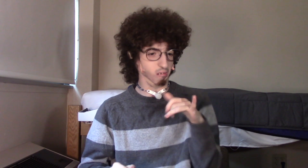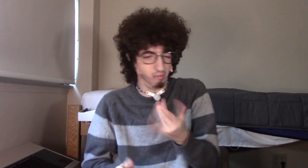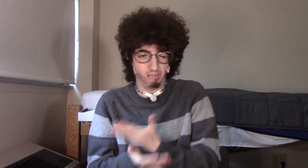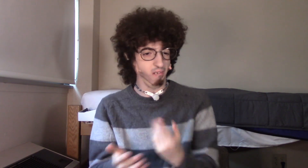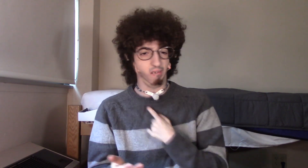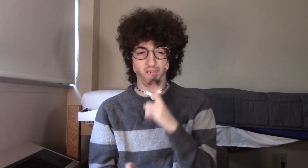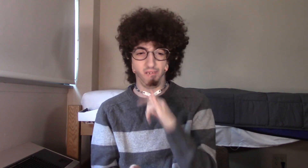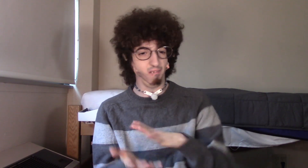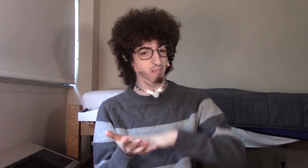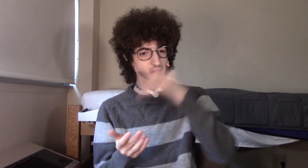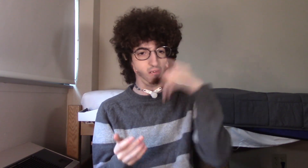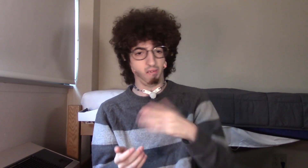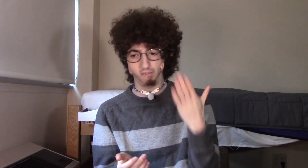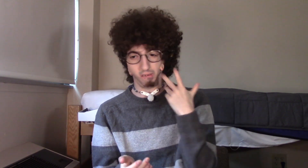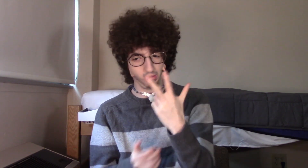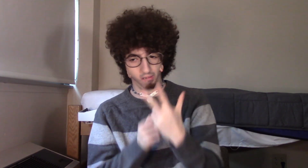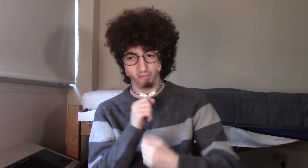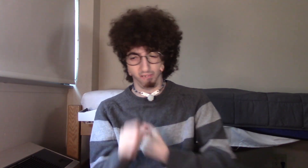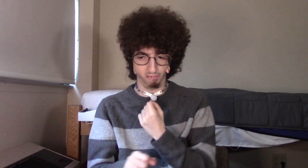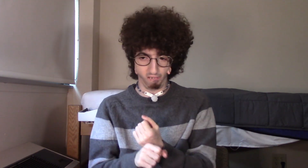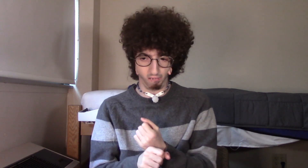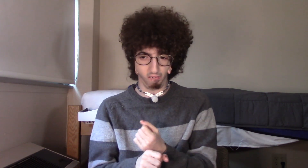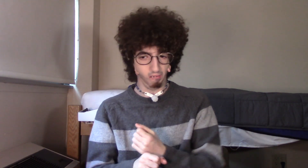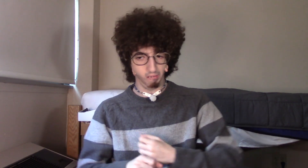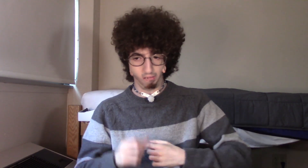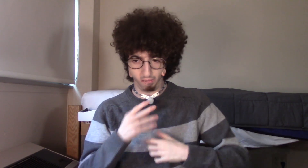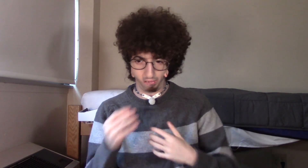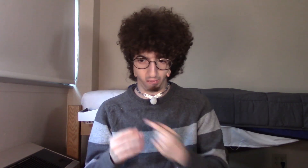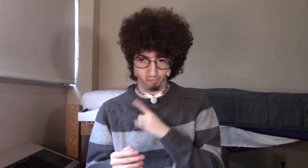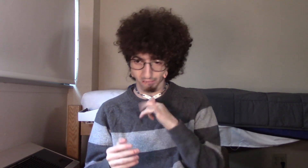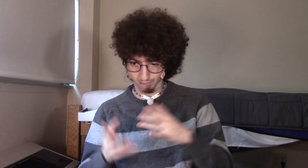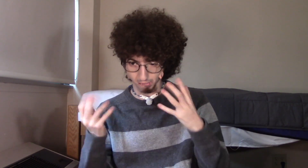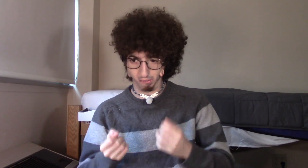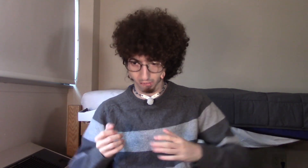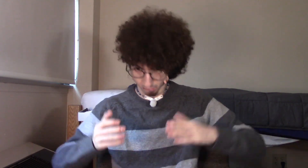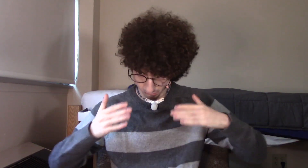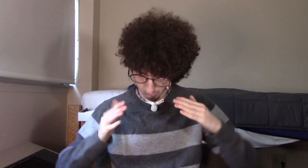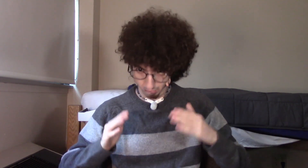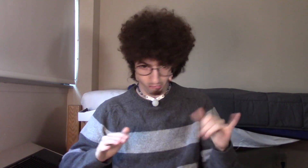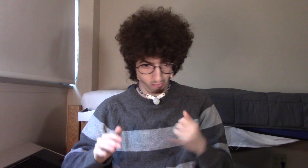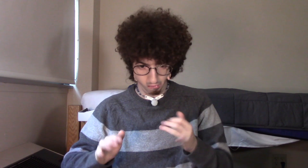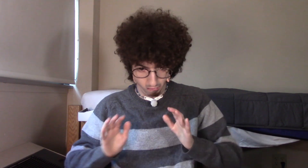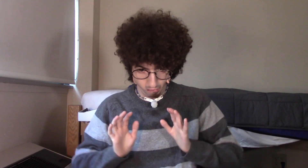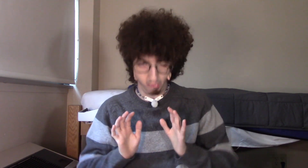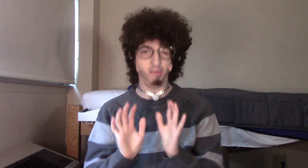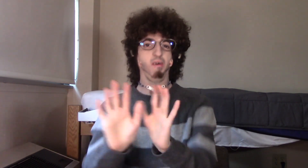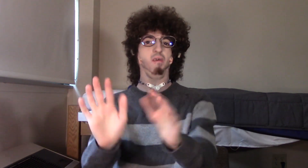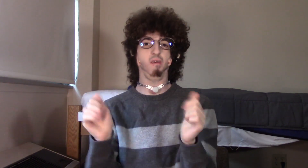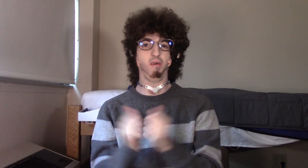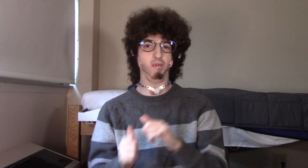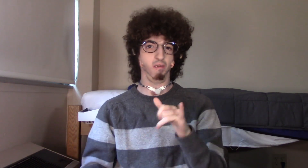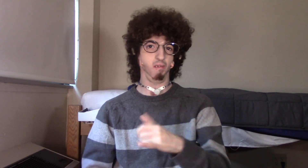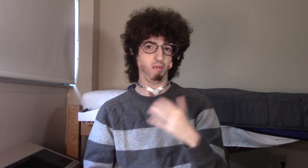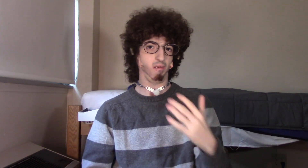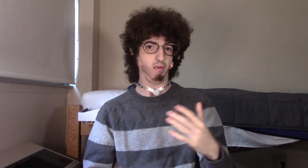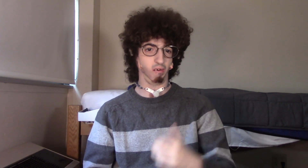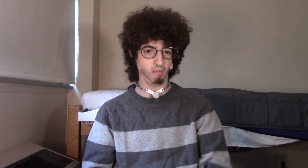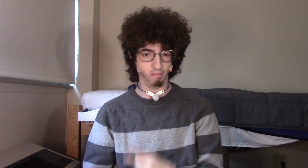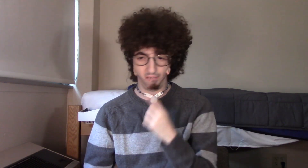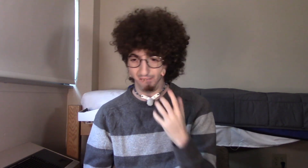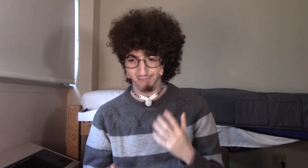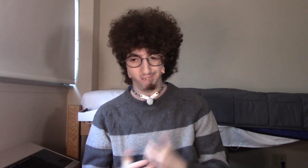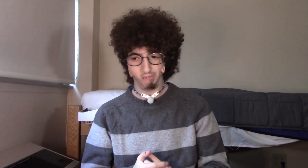That's something I've learned in the past three years and I really want to push forward with that